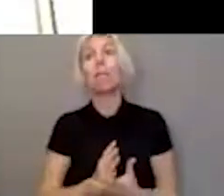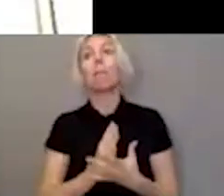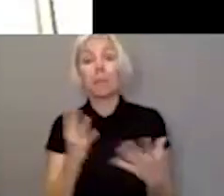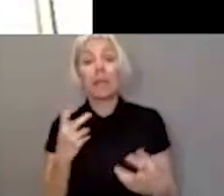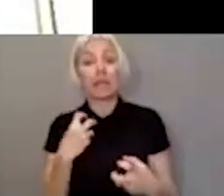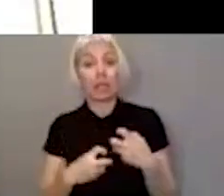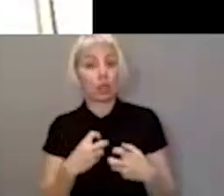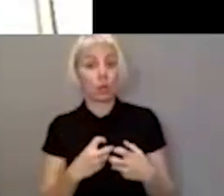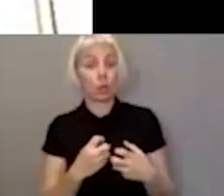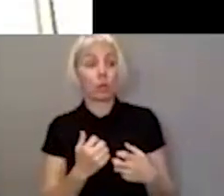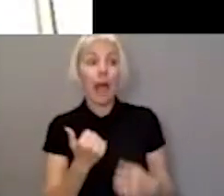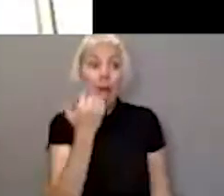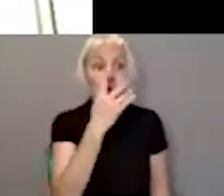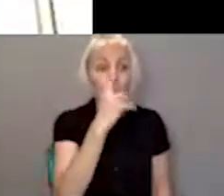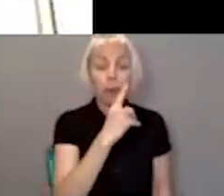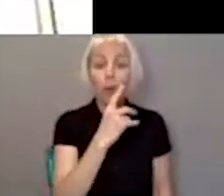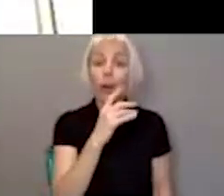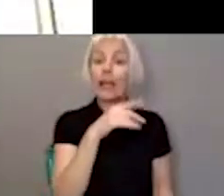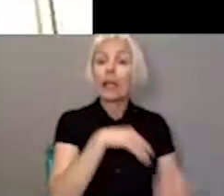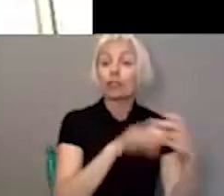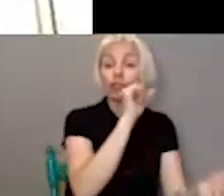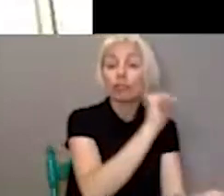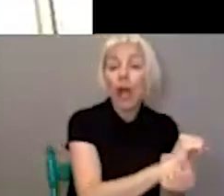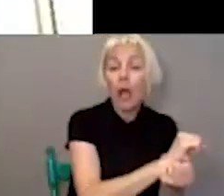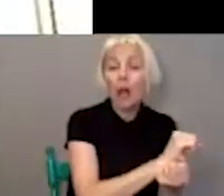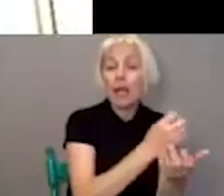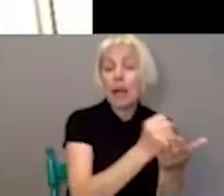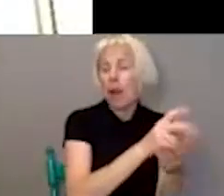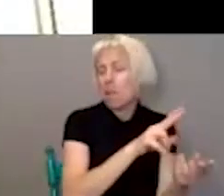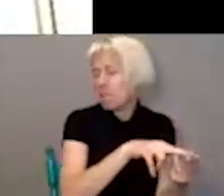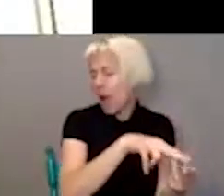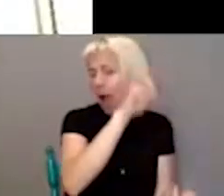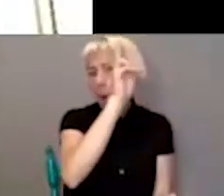poor health outcomes, they are things about improving education. There is so much in that